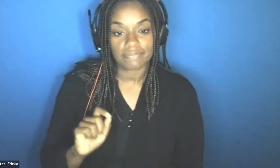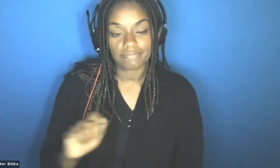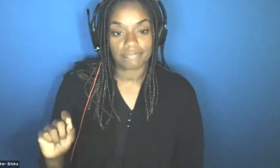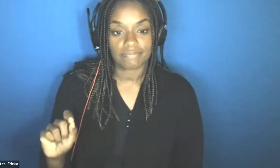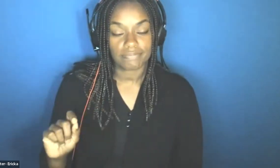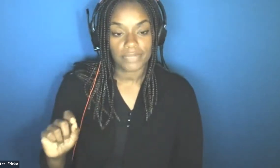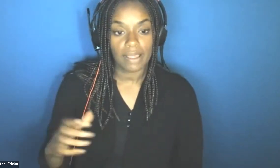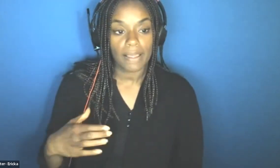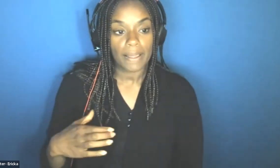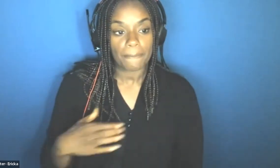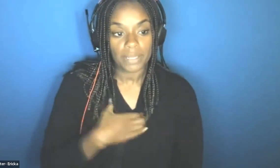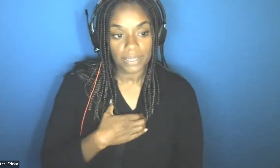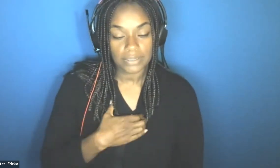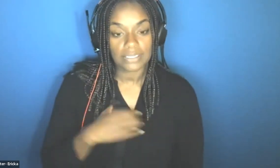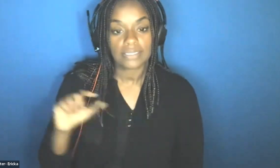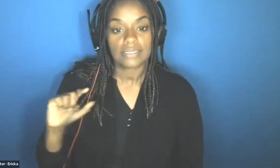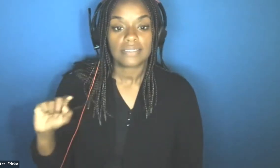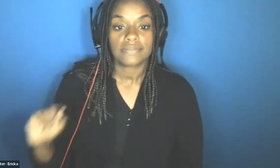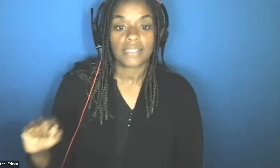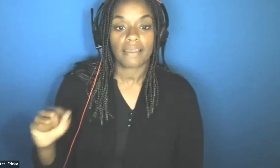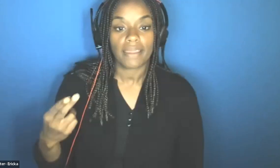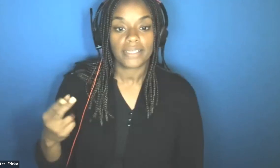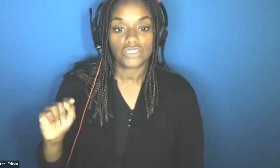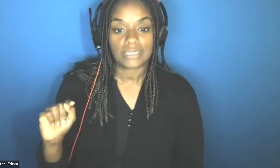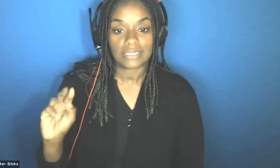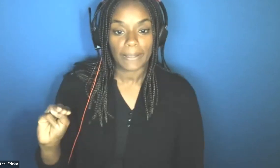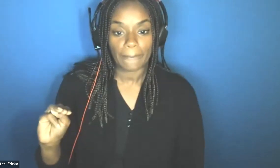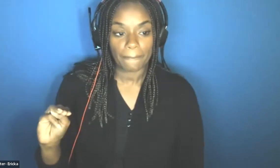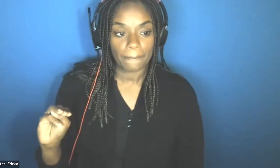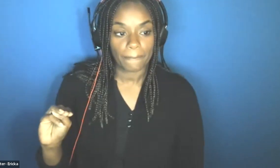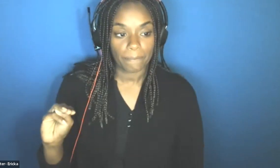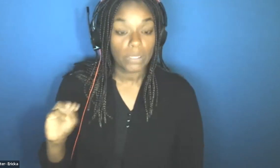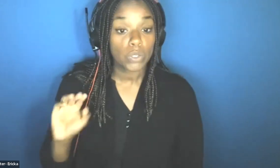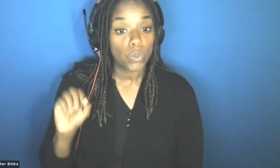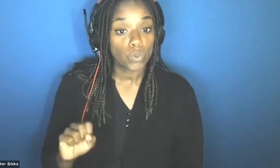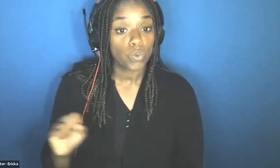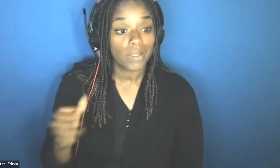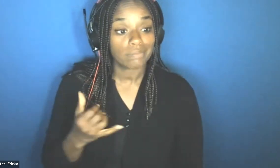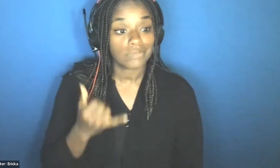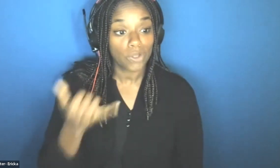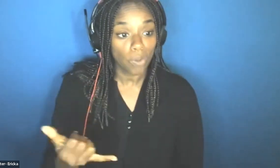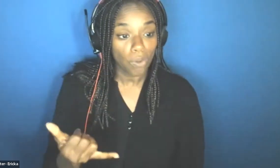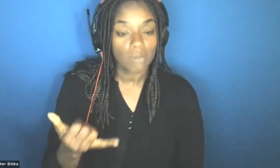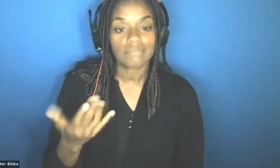And here's how the file on Americans With Disabilities Act complaint under the department of justice.